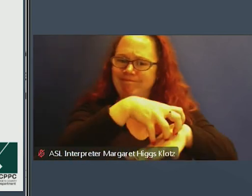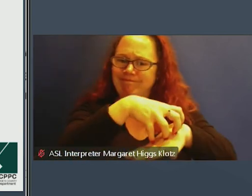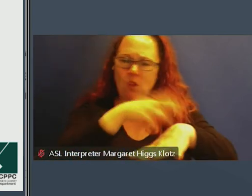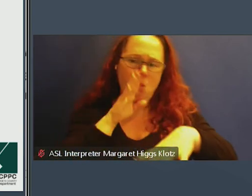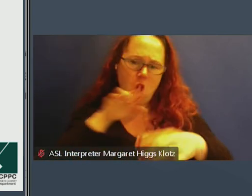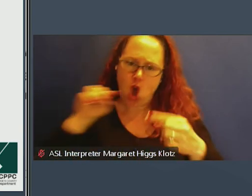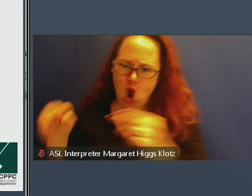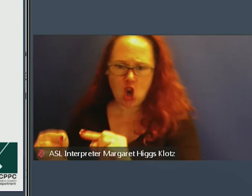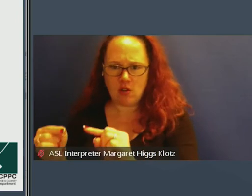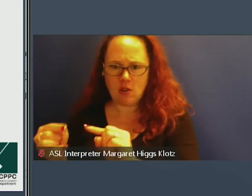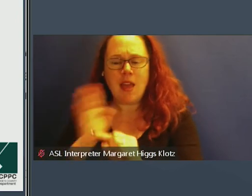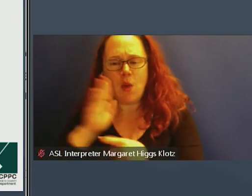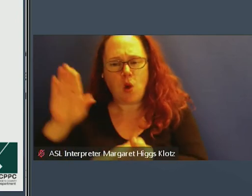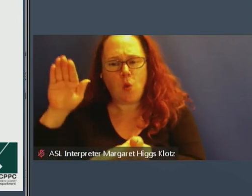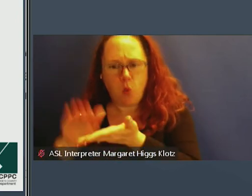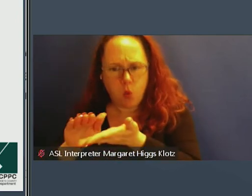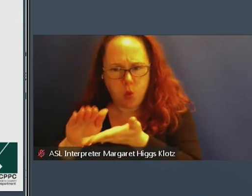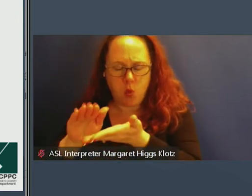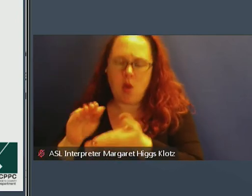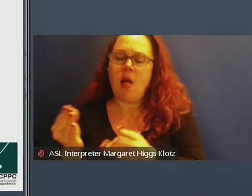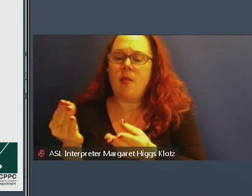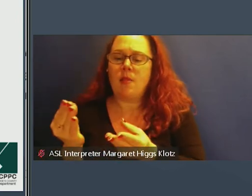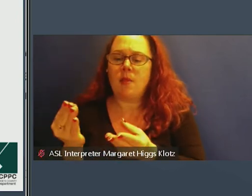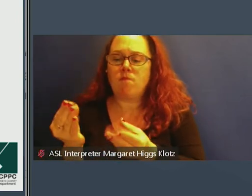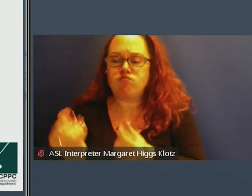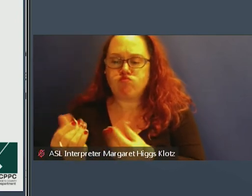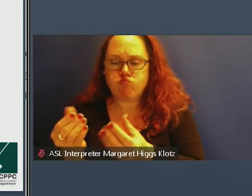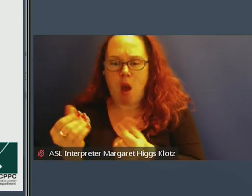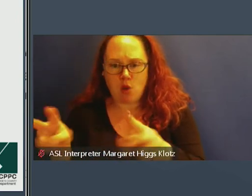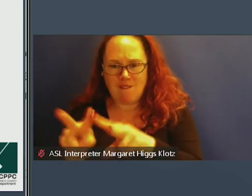and an increase in vehicle and put traffic on an already